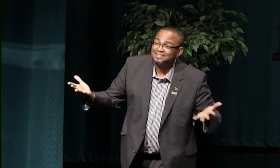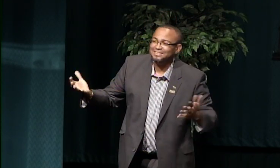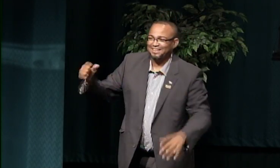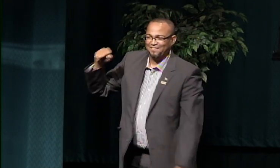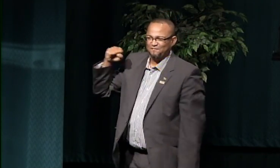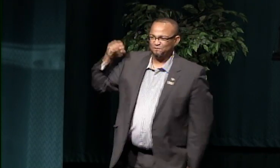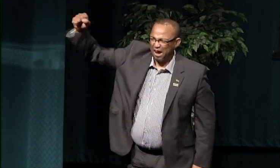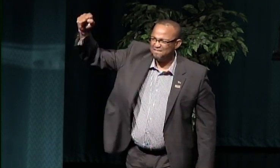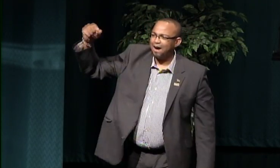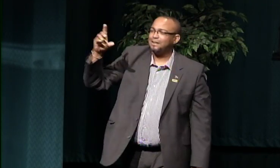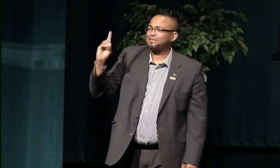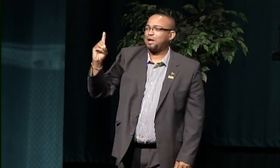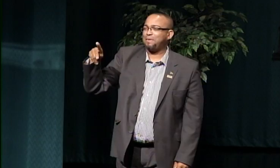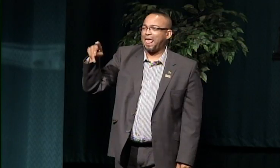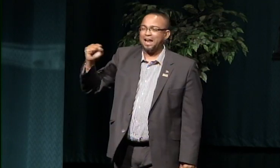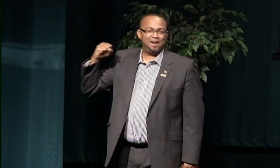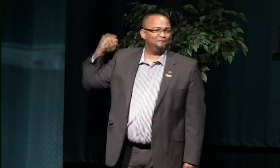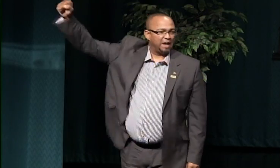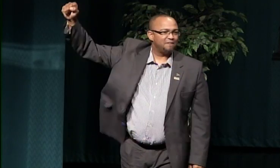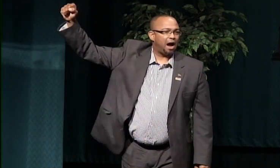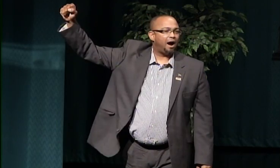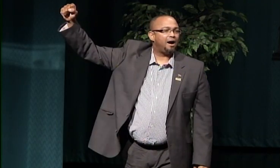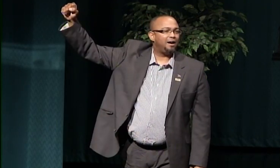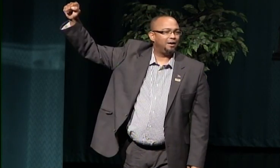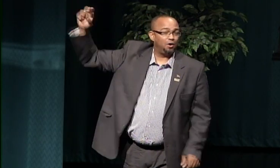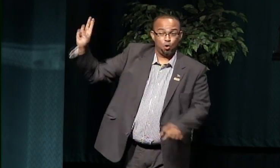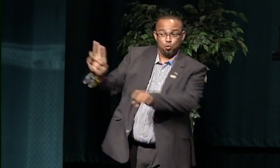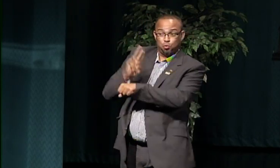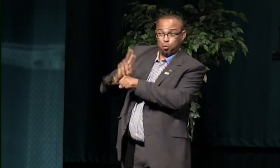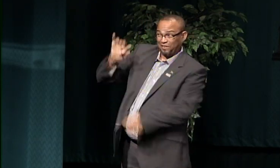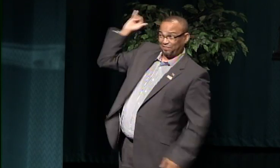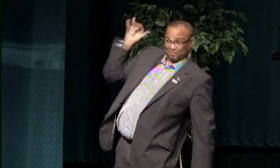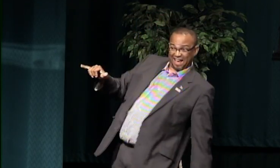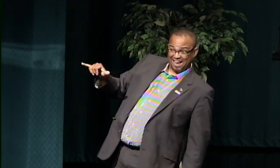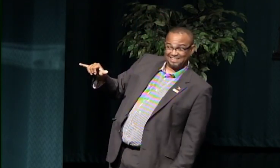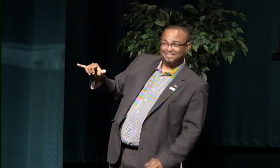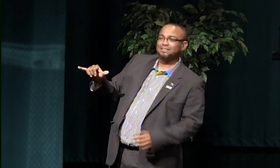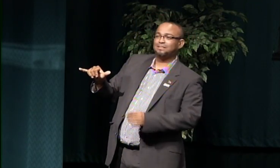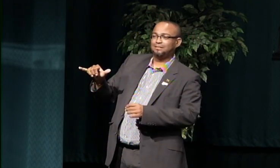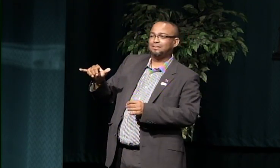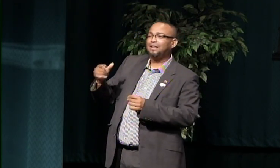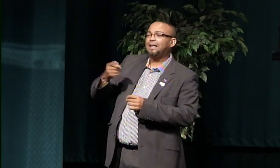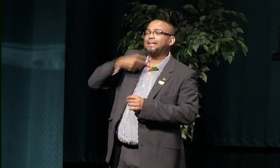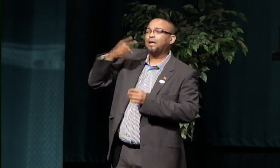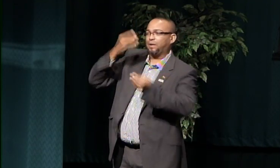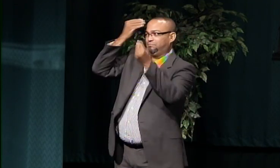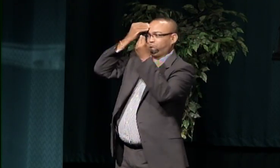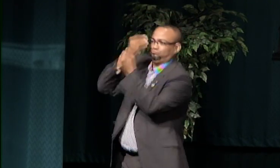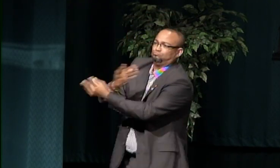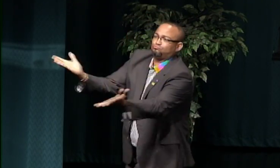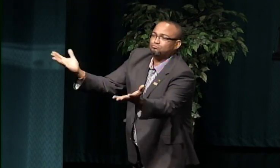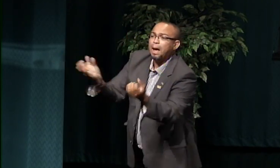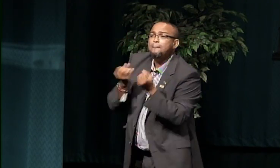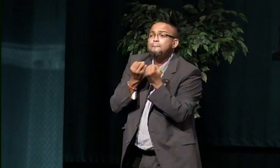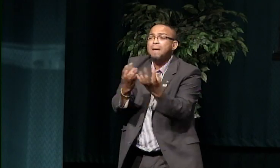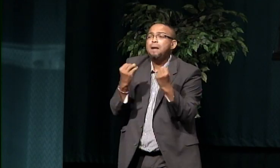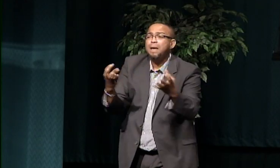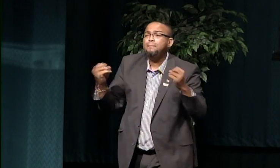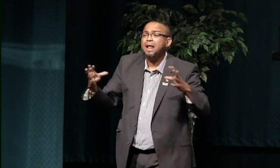And so this is why I open with viva. Viva D.P.N.!